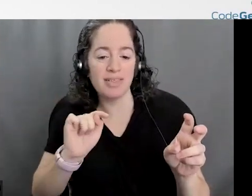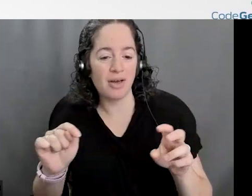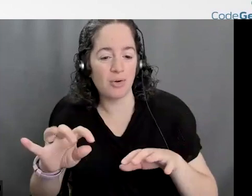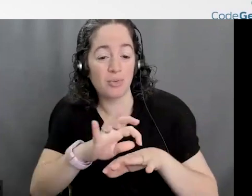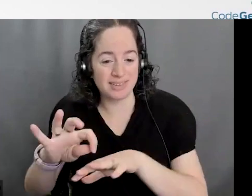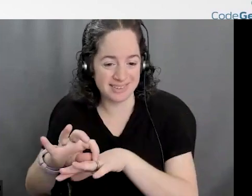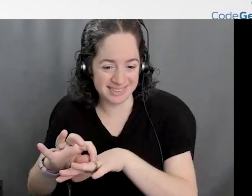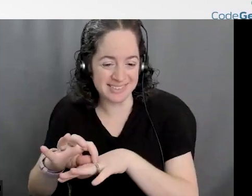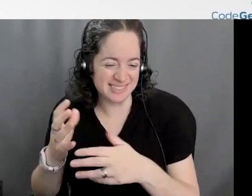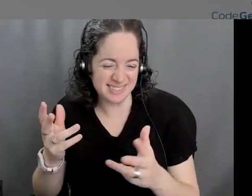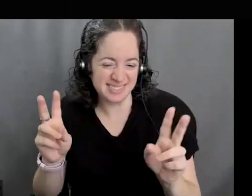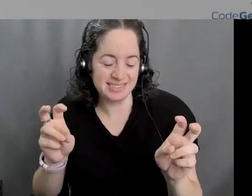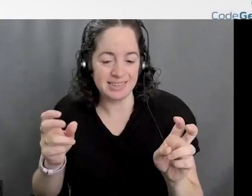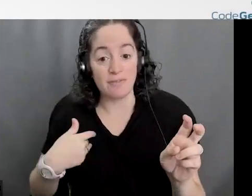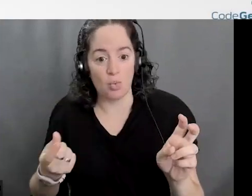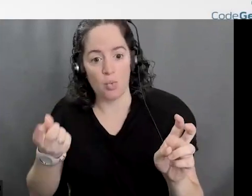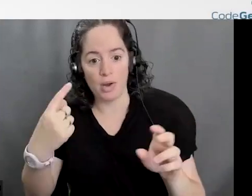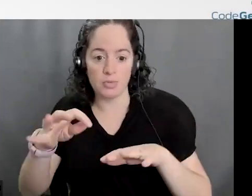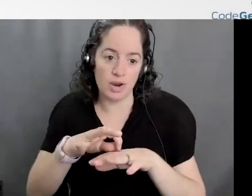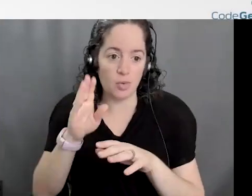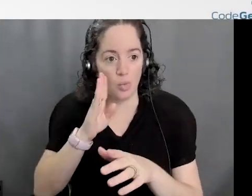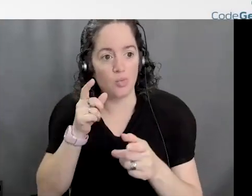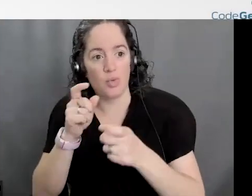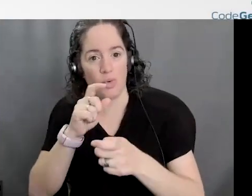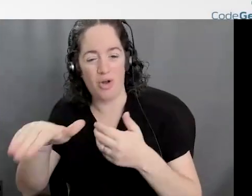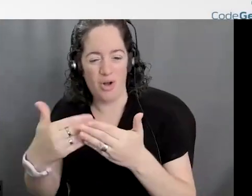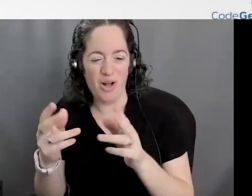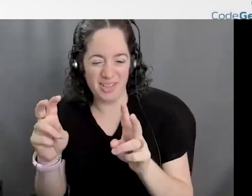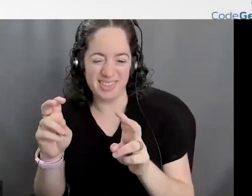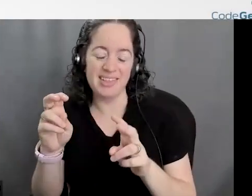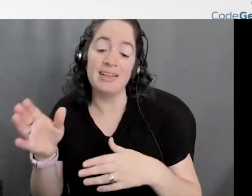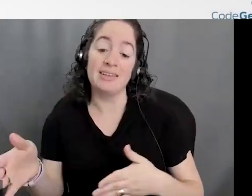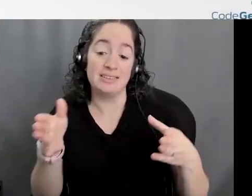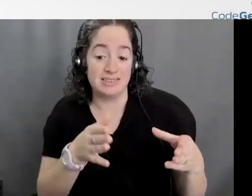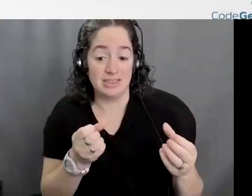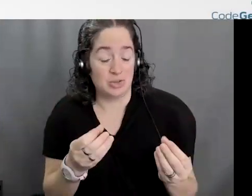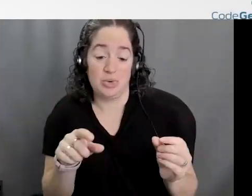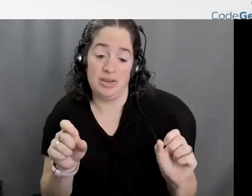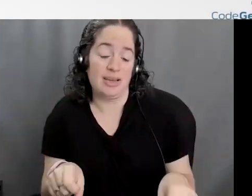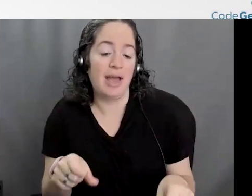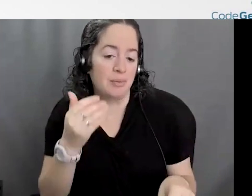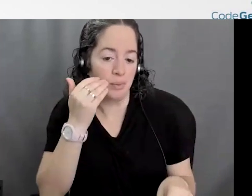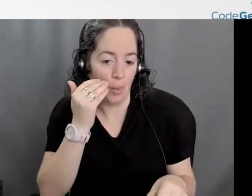there is only one way to know if the website is accessible, and that is through accessibility testing.